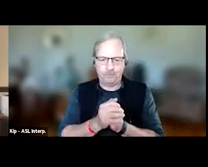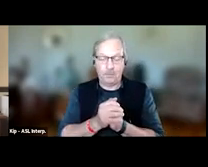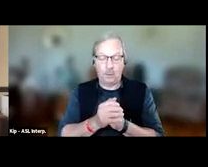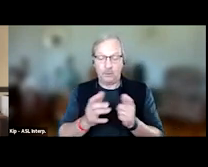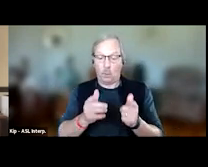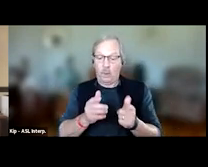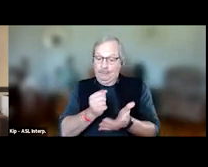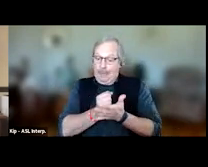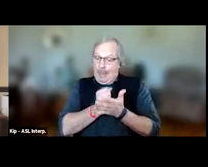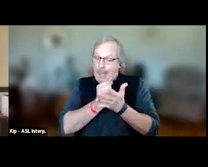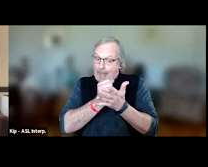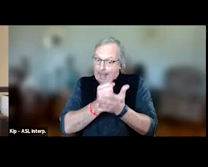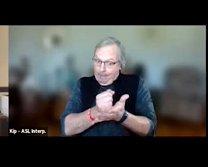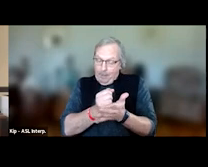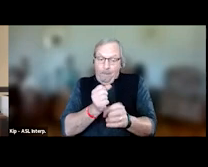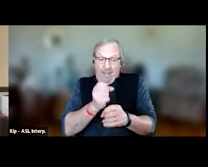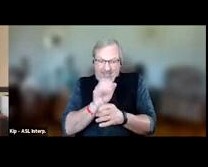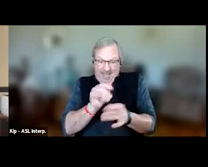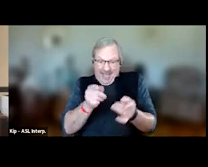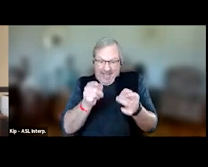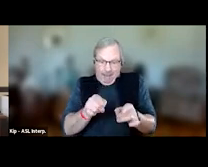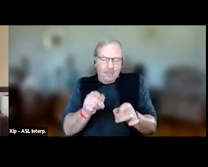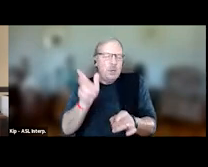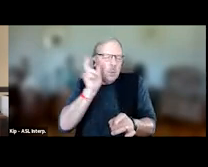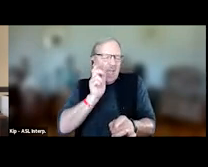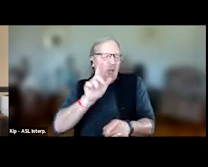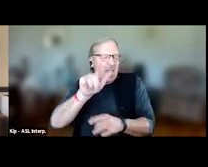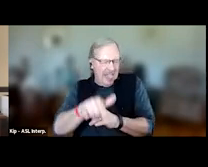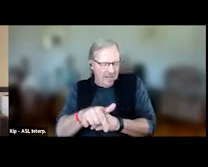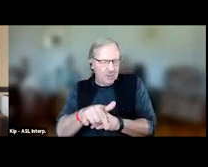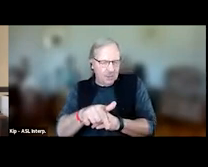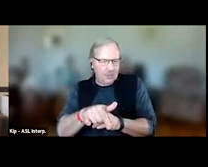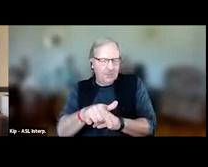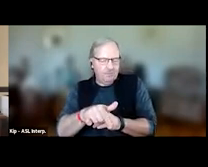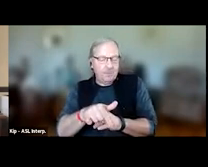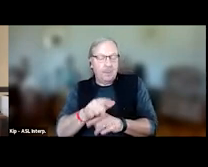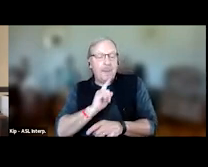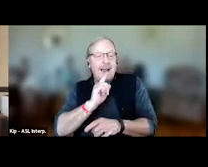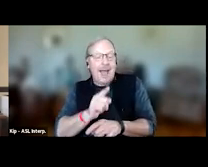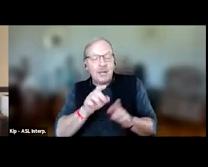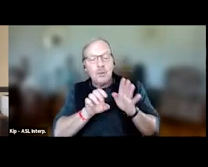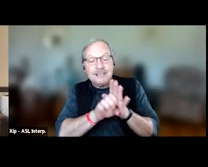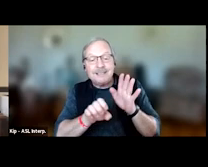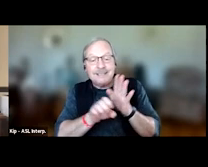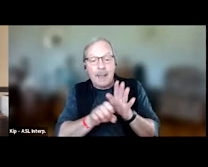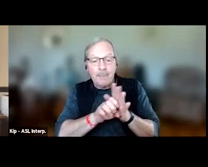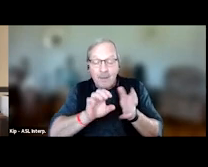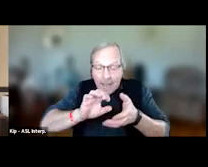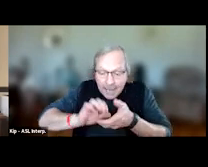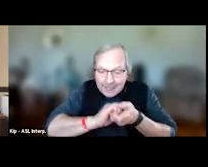to what you'll hear later in the presentations about actual examples of collaborative efforts.